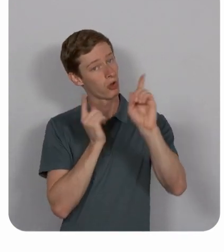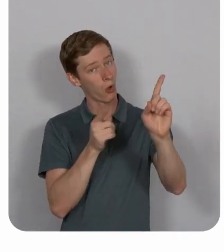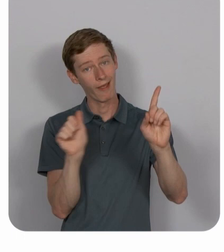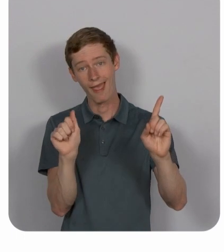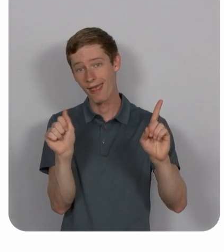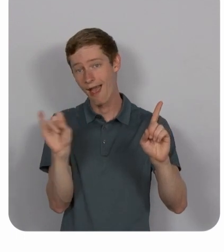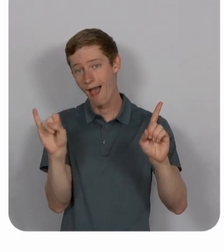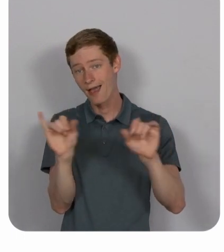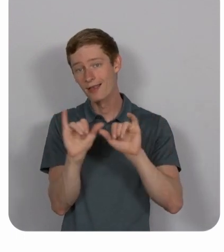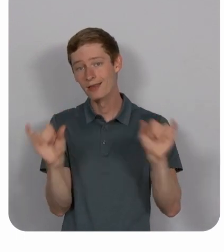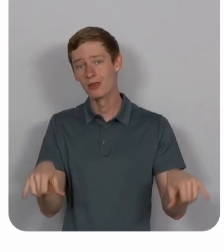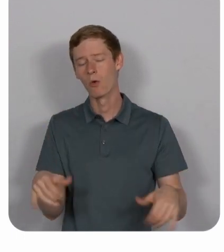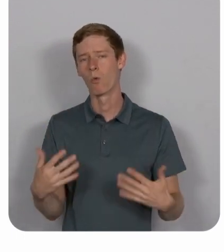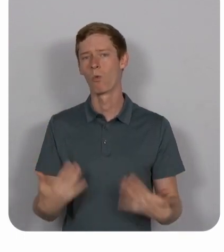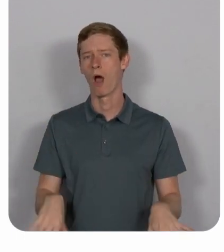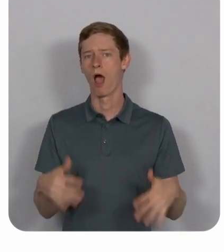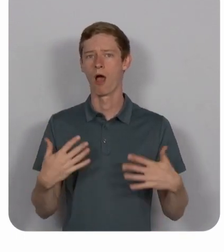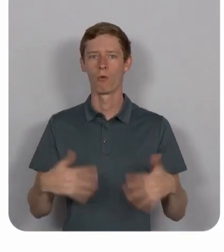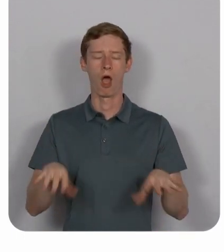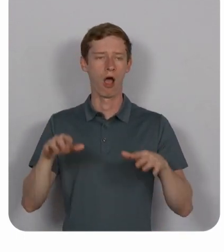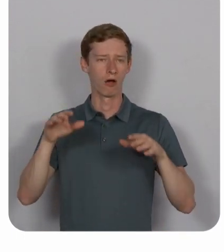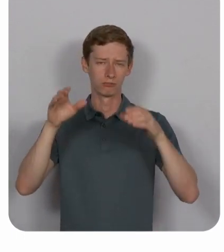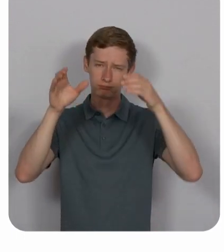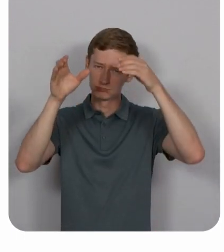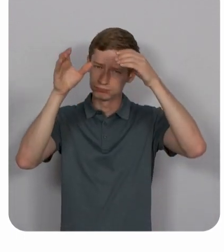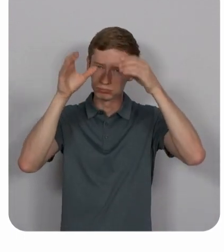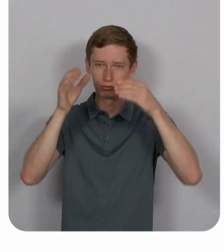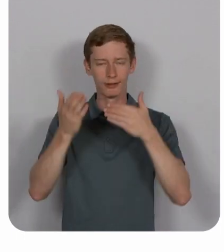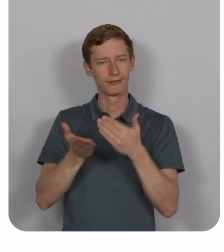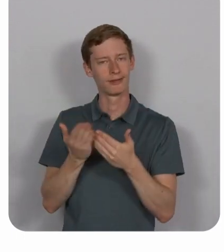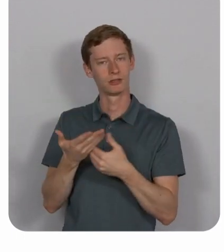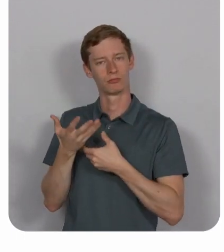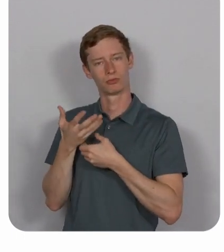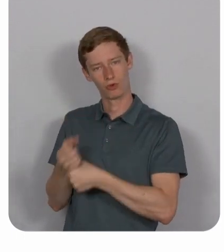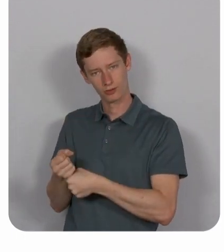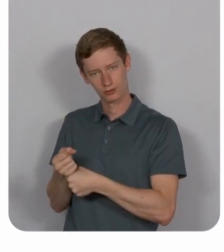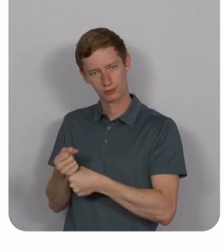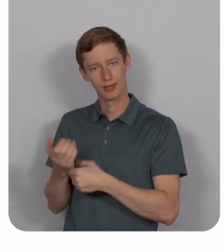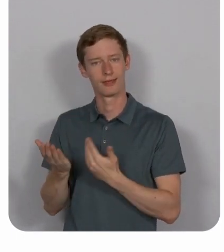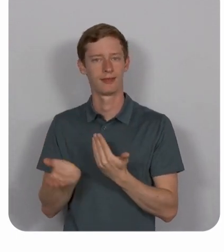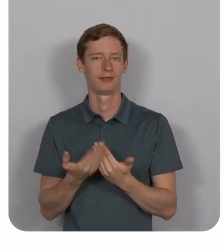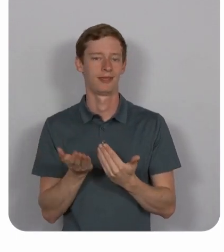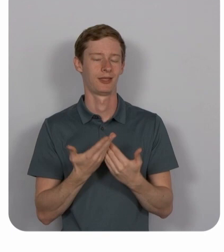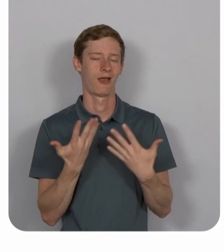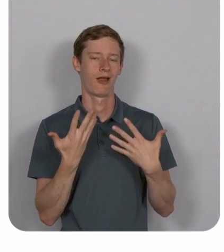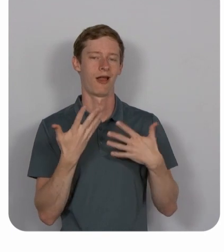an AI system that's not just sophisticated but also trustworthy and easily integrates into their daily operations.